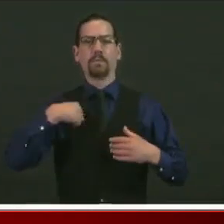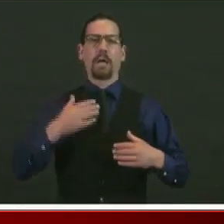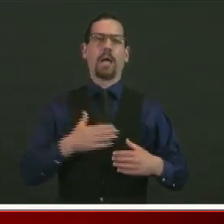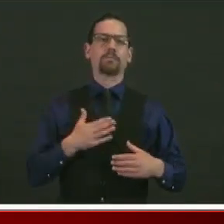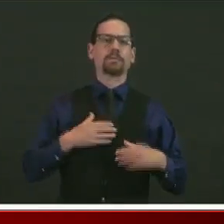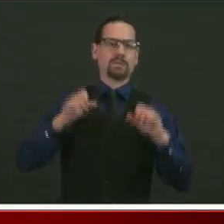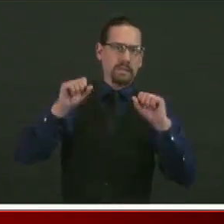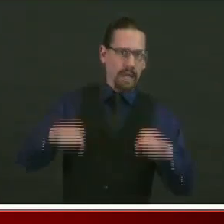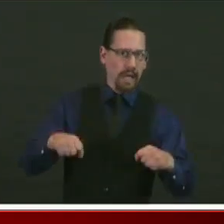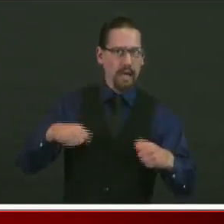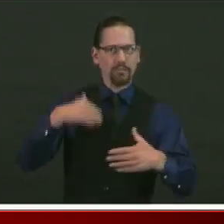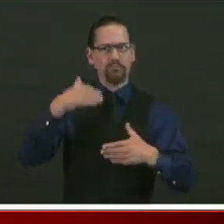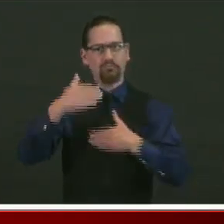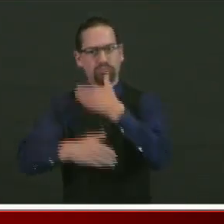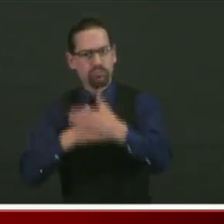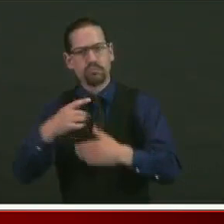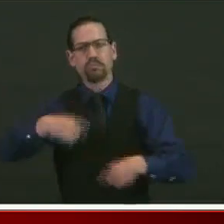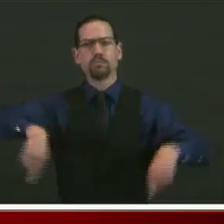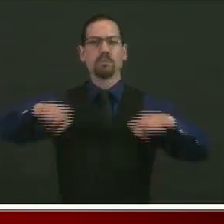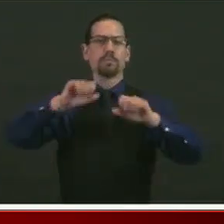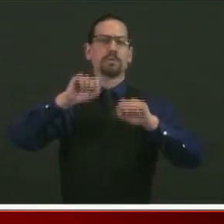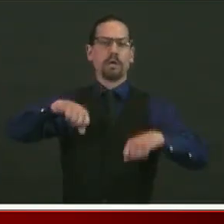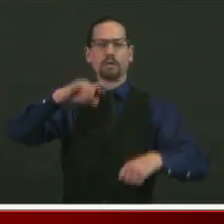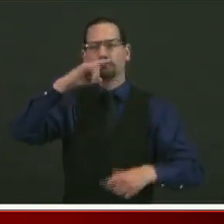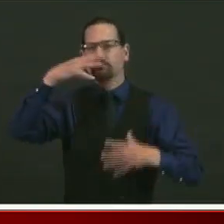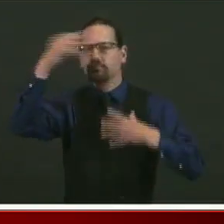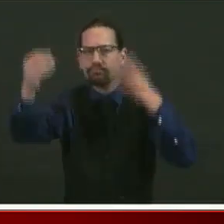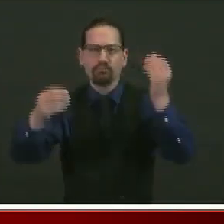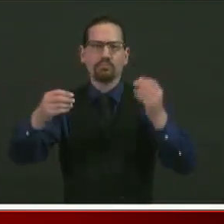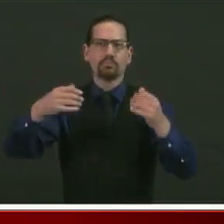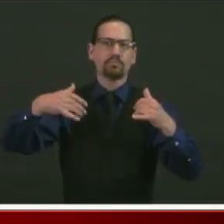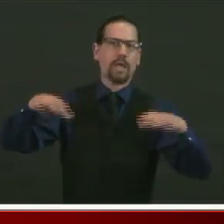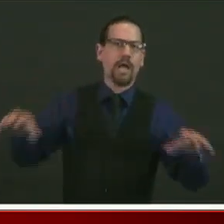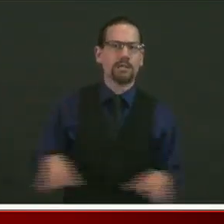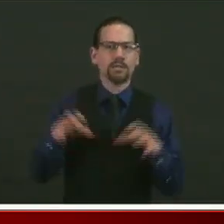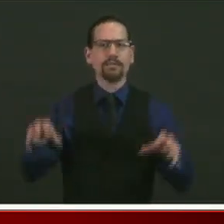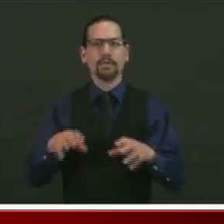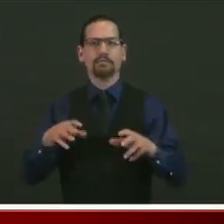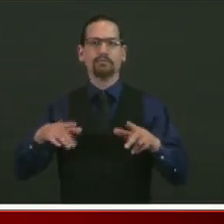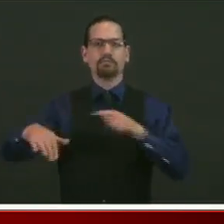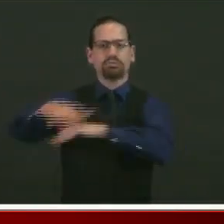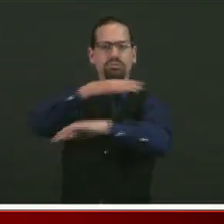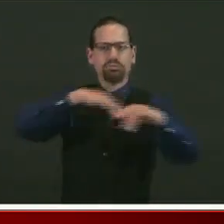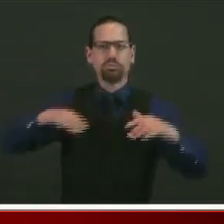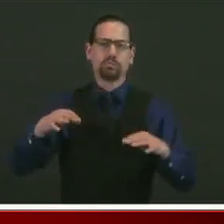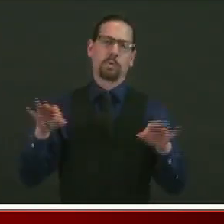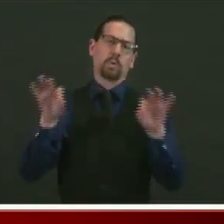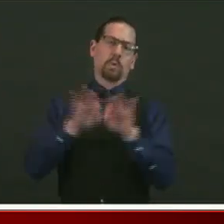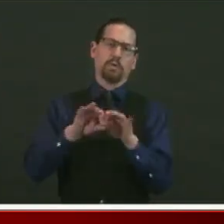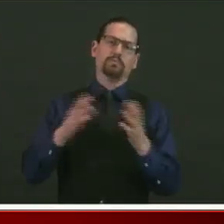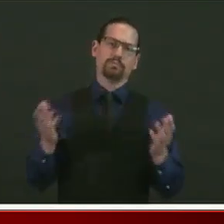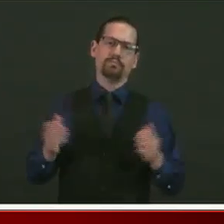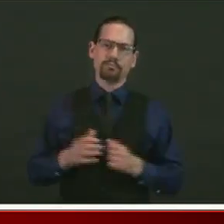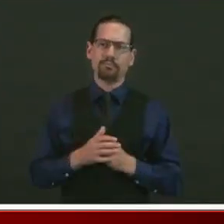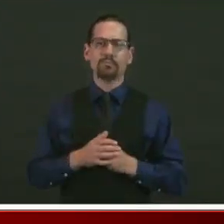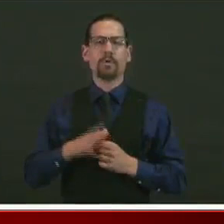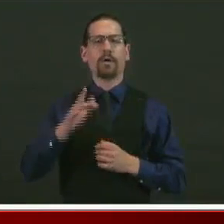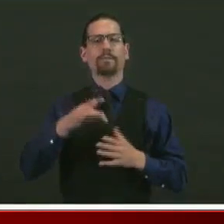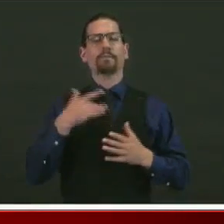BIT ABOUT. I THINK IT IS IMPORTANT FOR KIDS TO GET OUTSIDE AND PLAY AND DO THINGS.